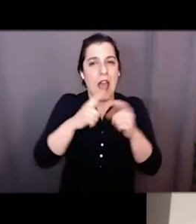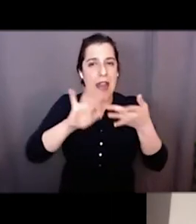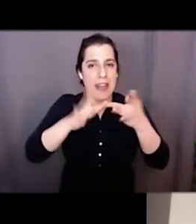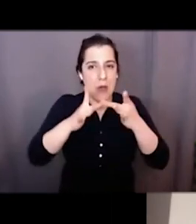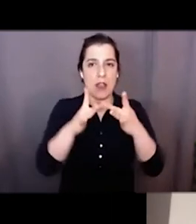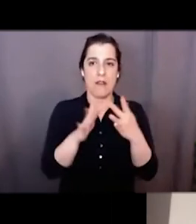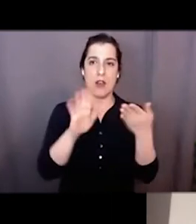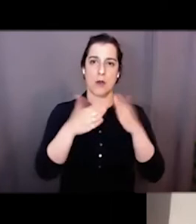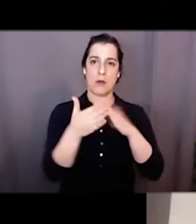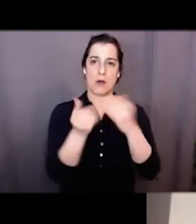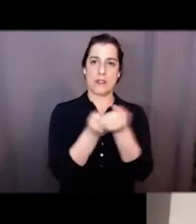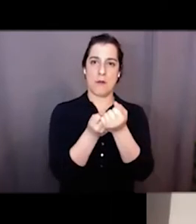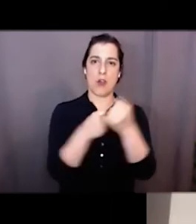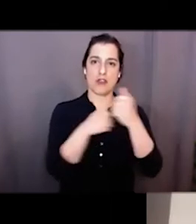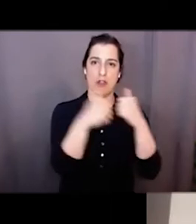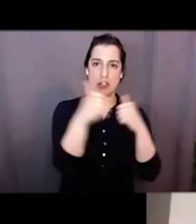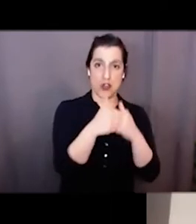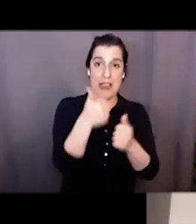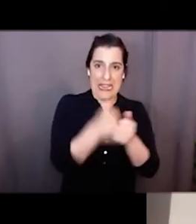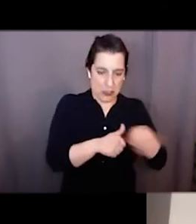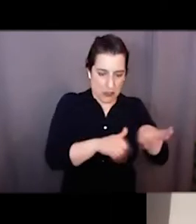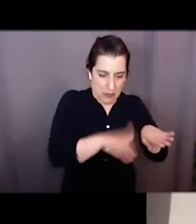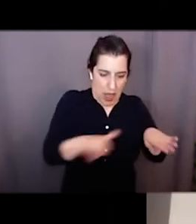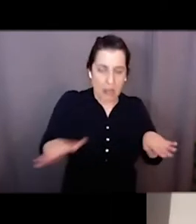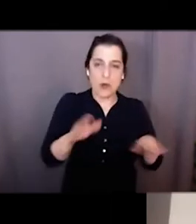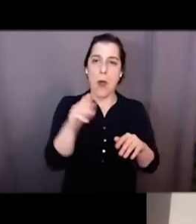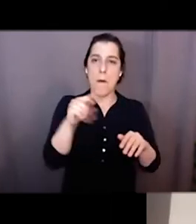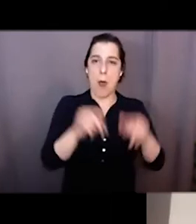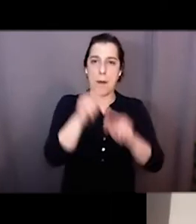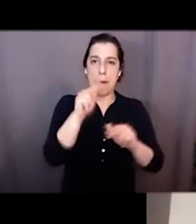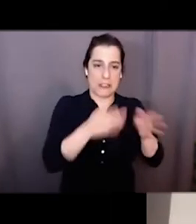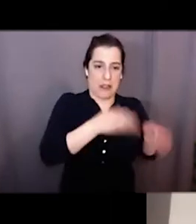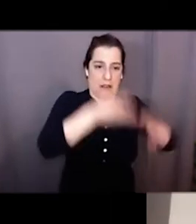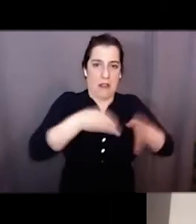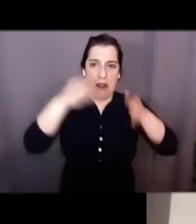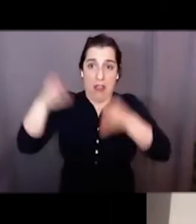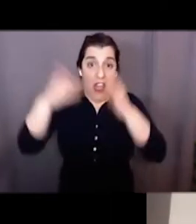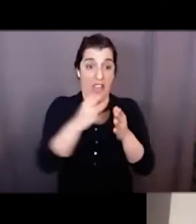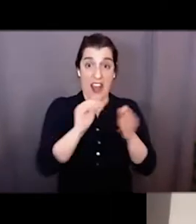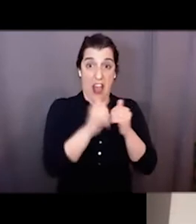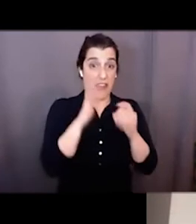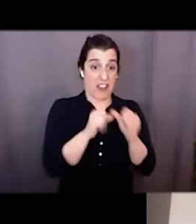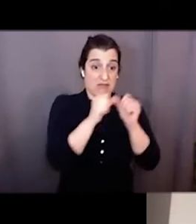structure between city blocks or apartment buildings that are actually sustaining their lives. So it's not actually the government,